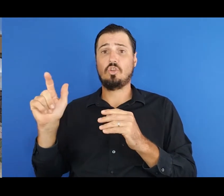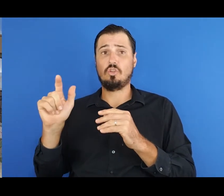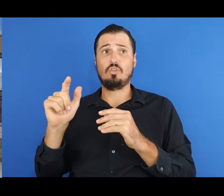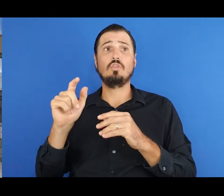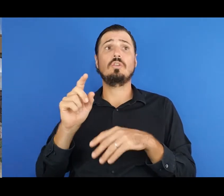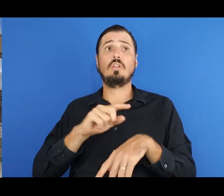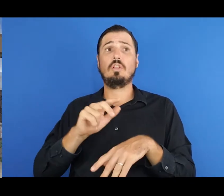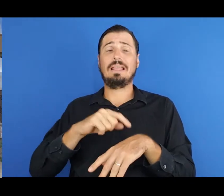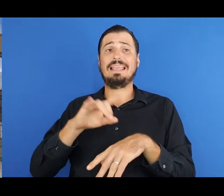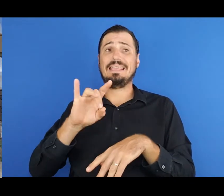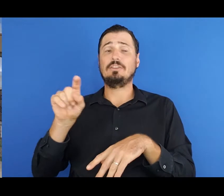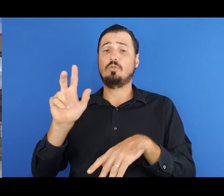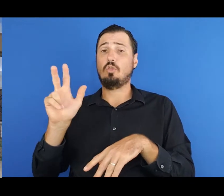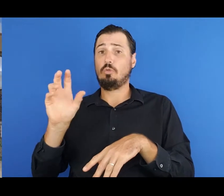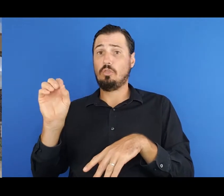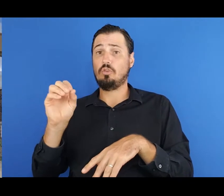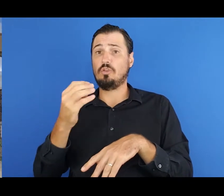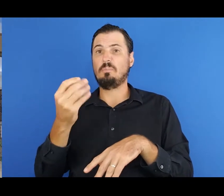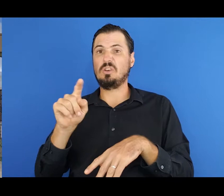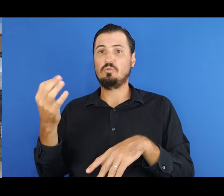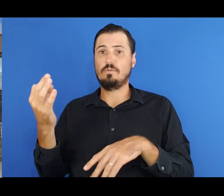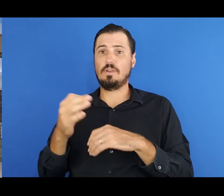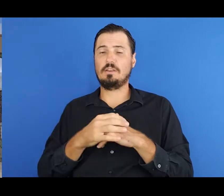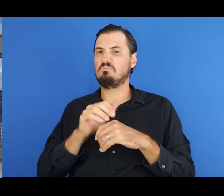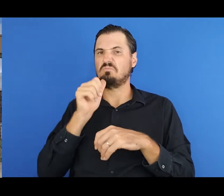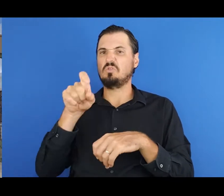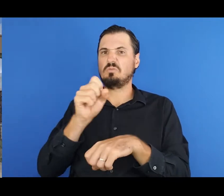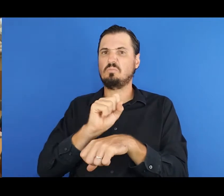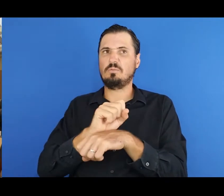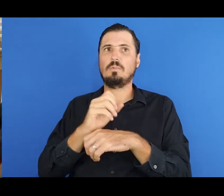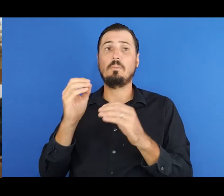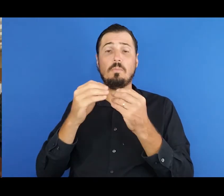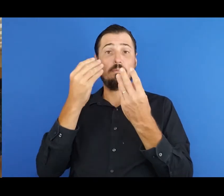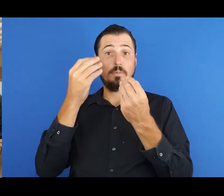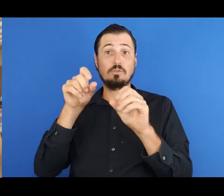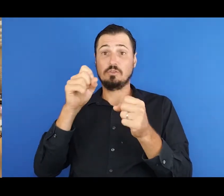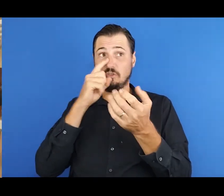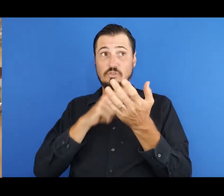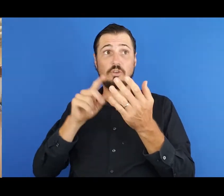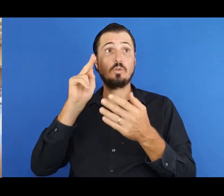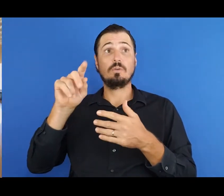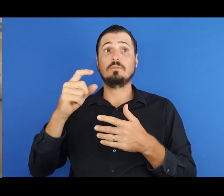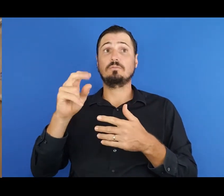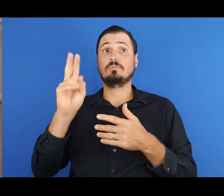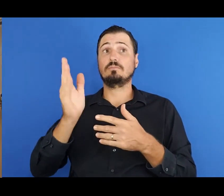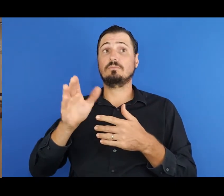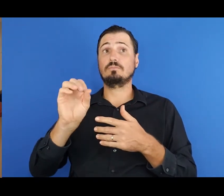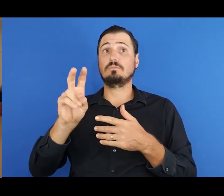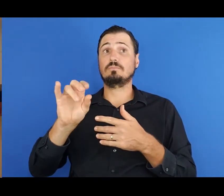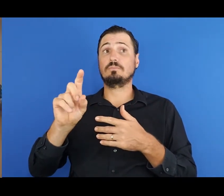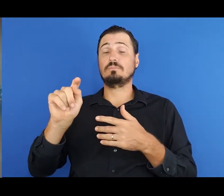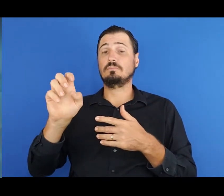appointment needed. For more information, visit Kauai.gov/COVIDTest